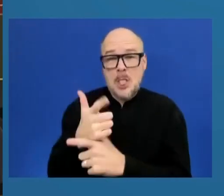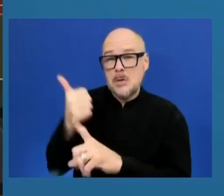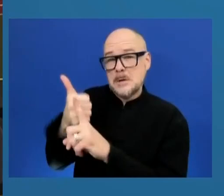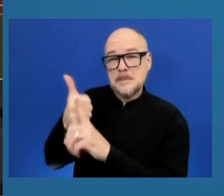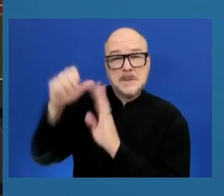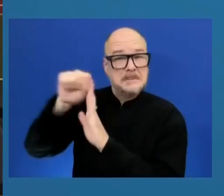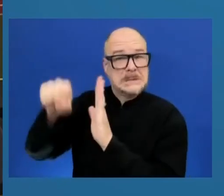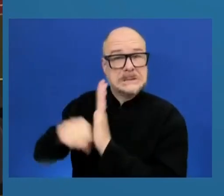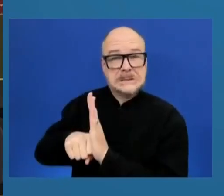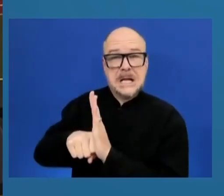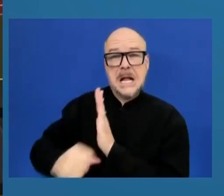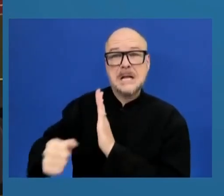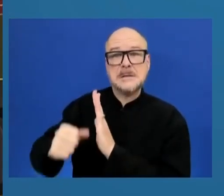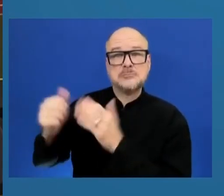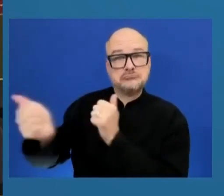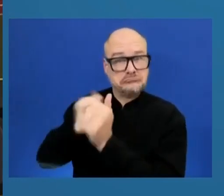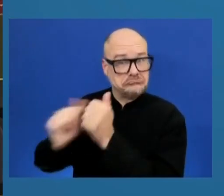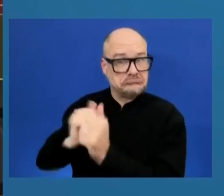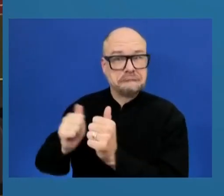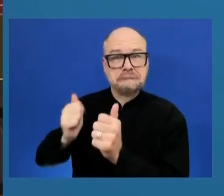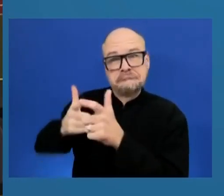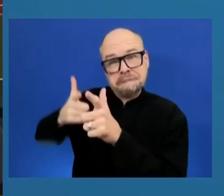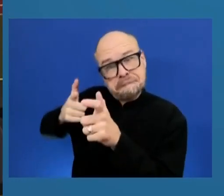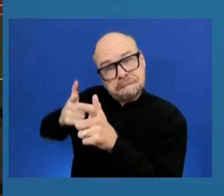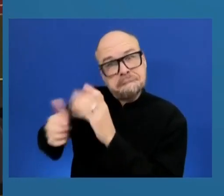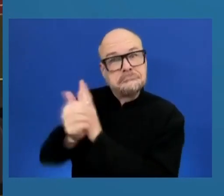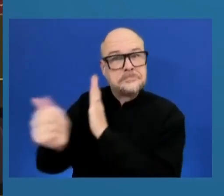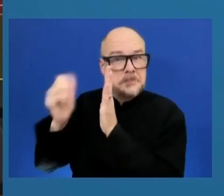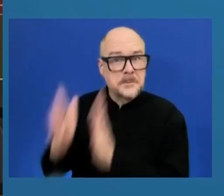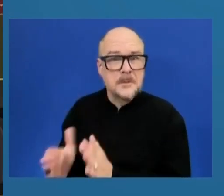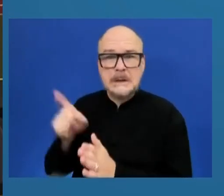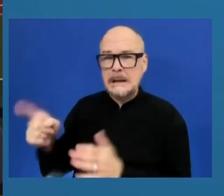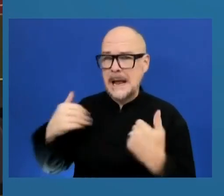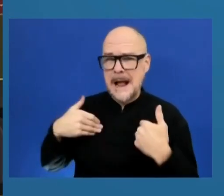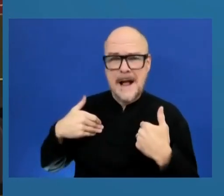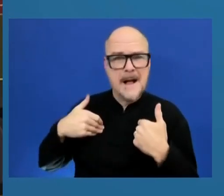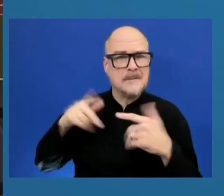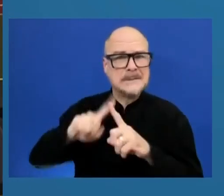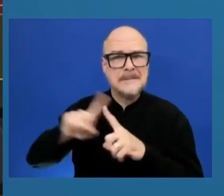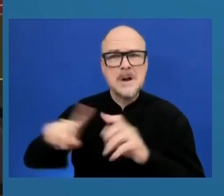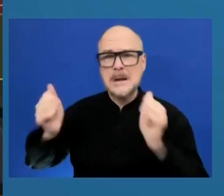he went to shows and he. Had had weapons. I mean, you would see whether or not that's a common practice or